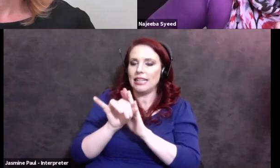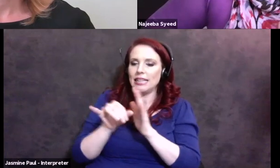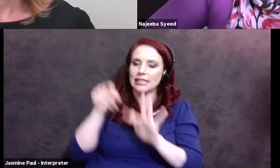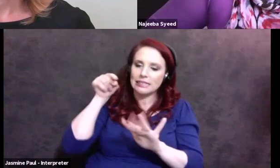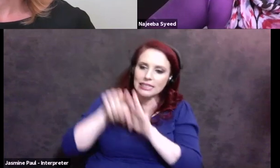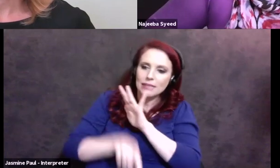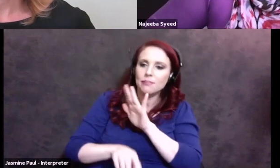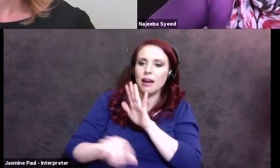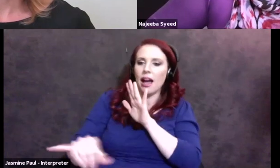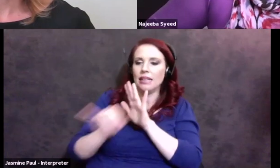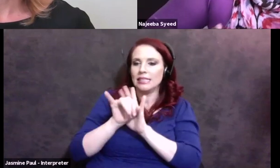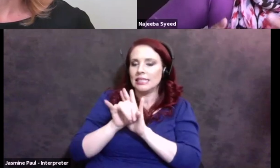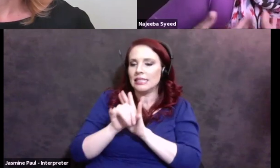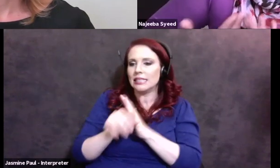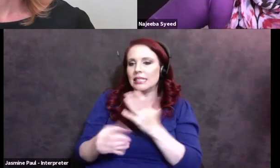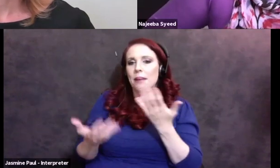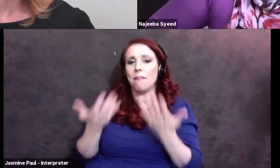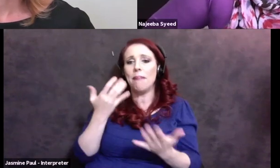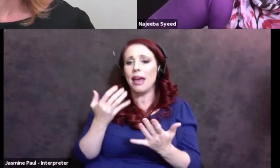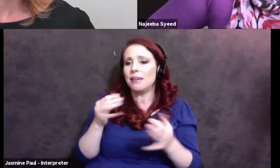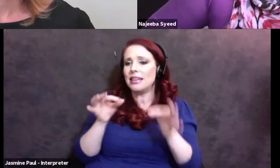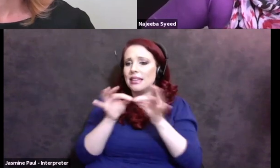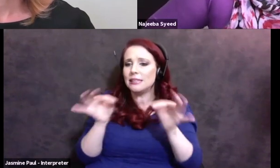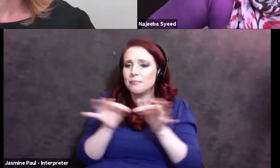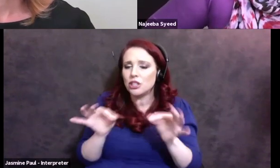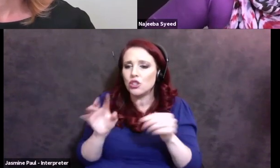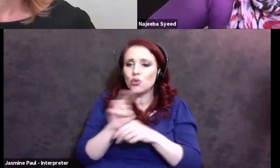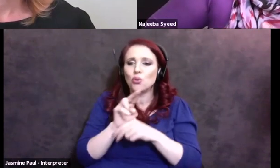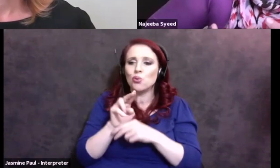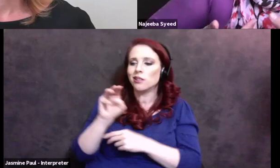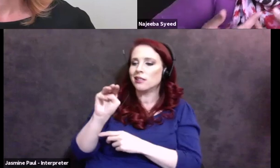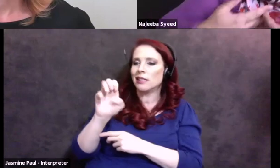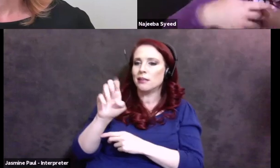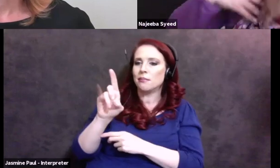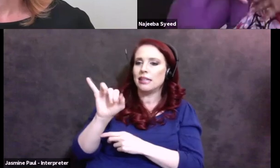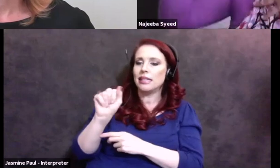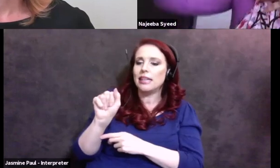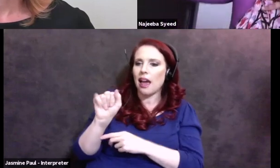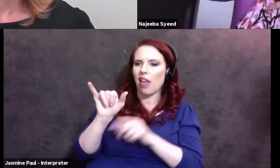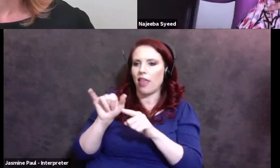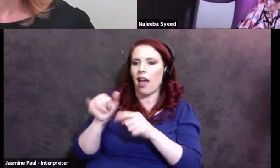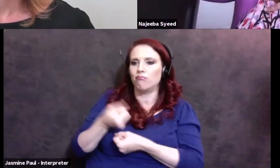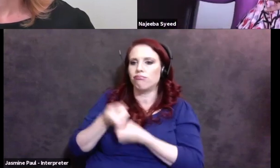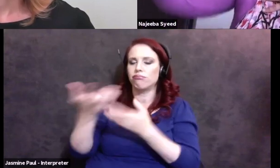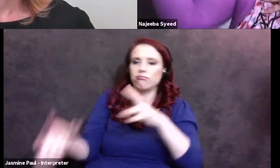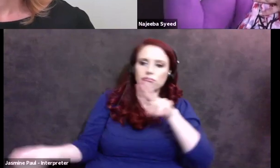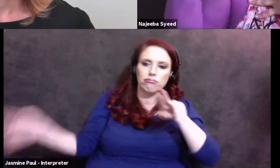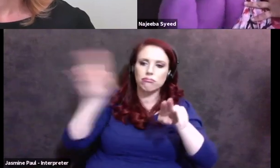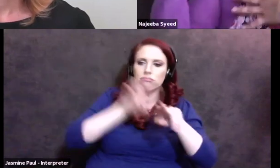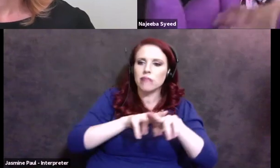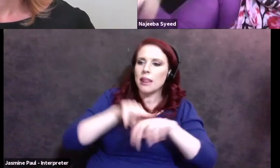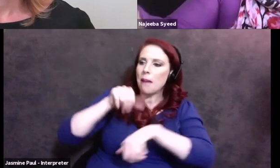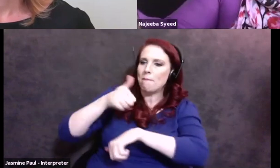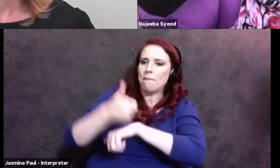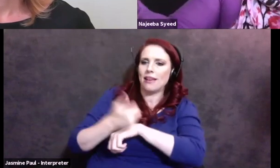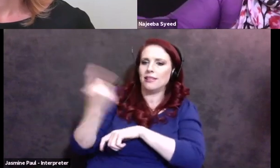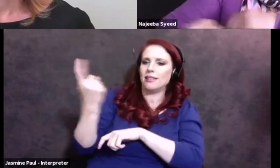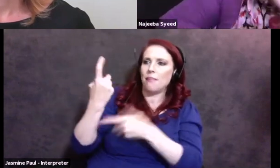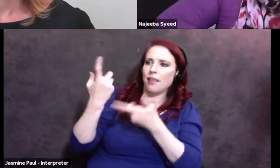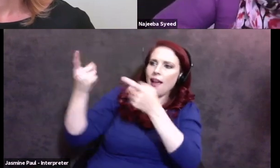be inflammatory speech that's used in the media that is based on something that is happening elsewhere